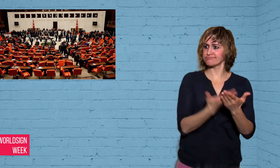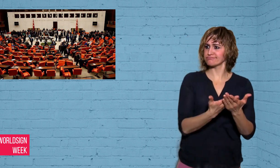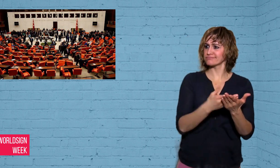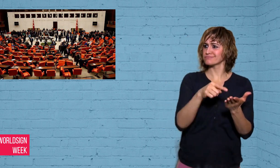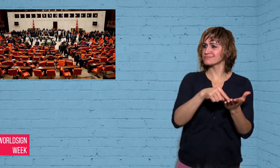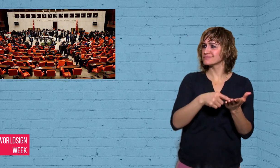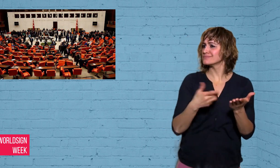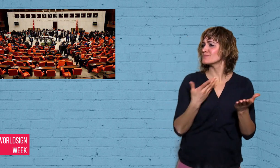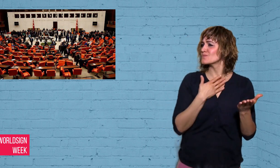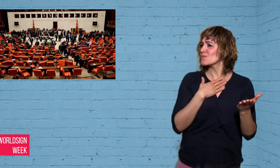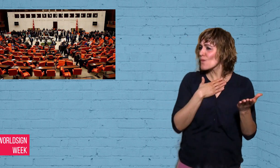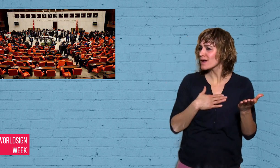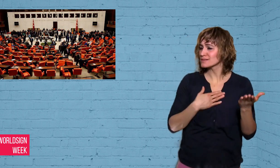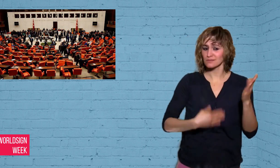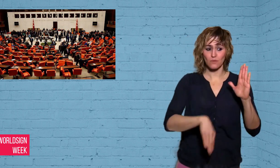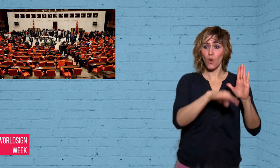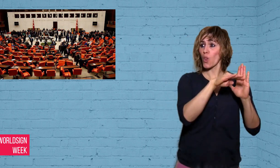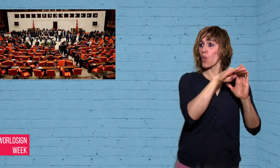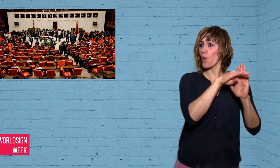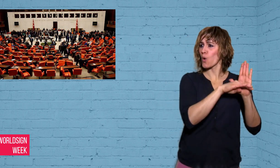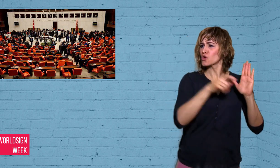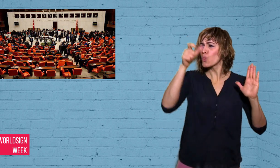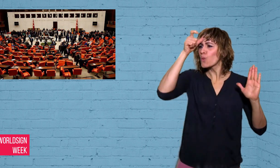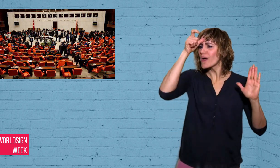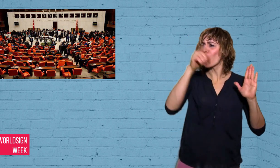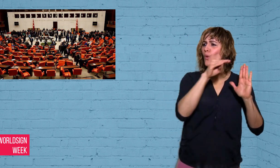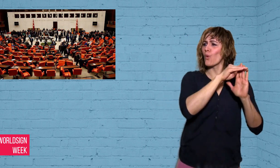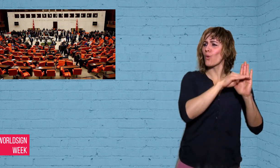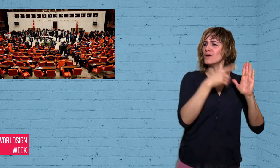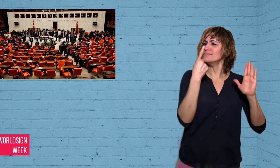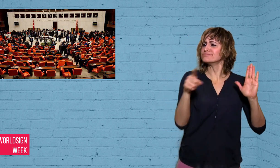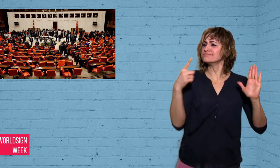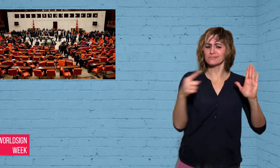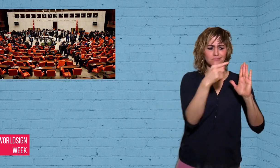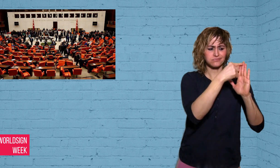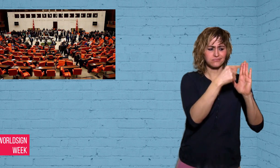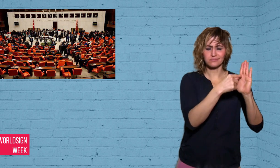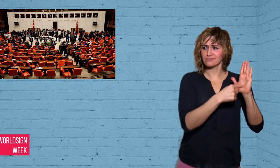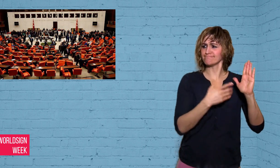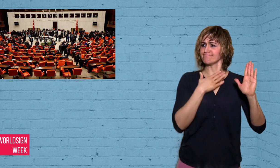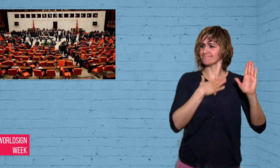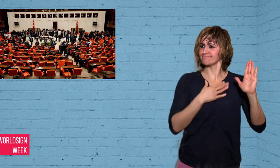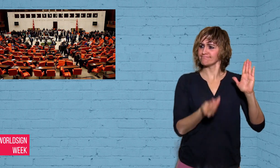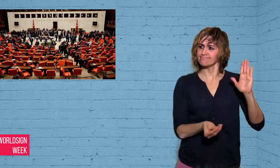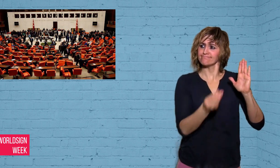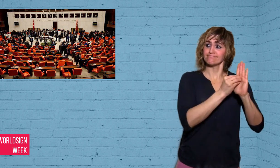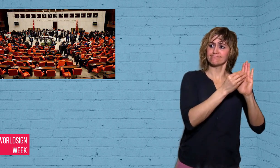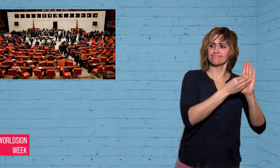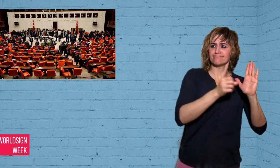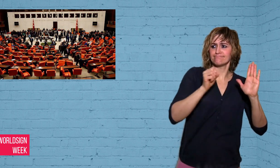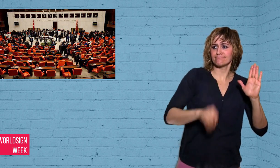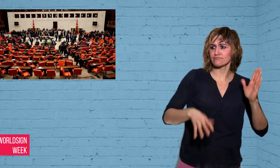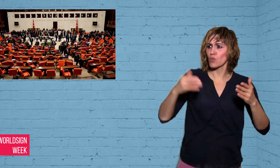proposed constitutional amendments that